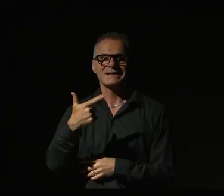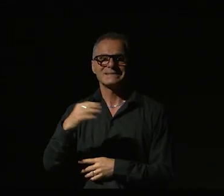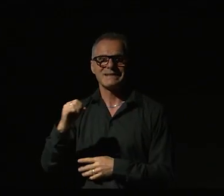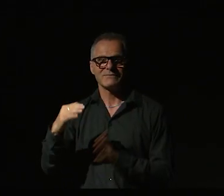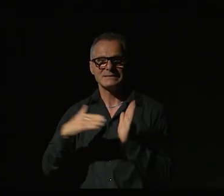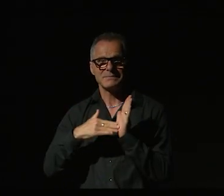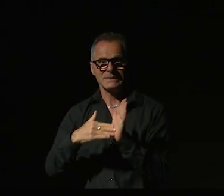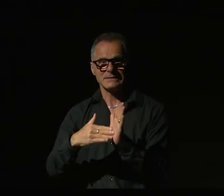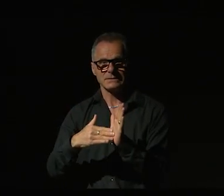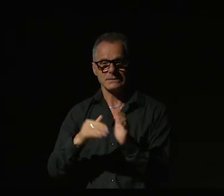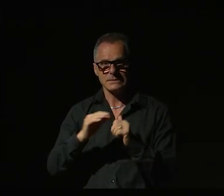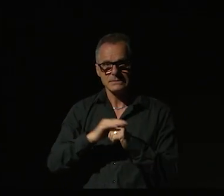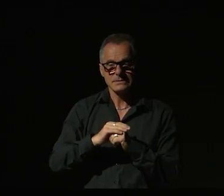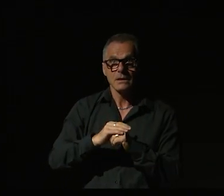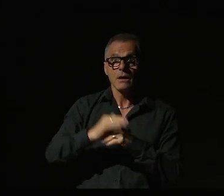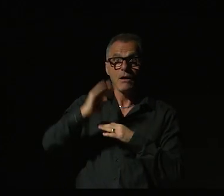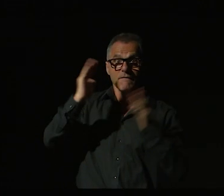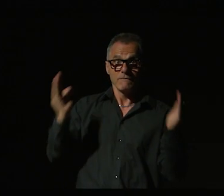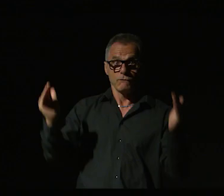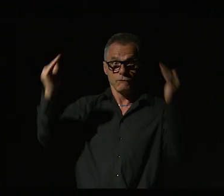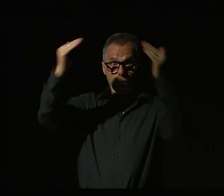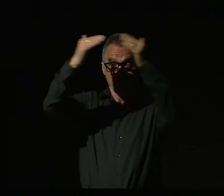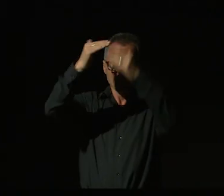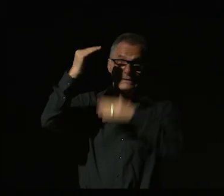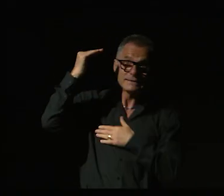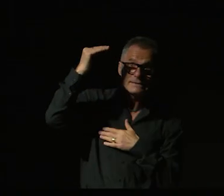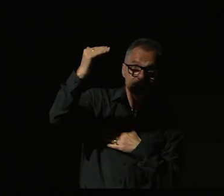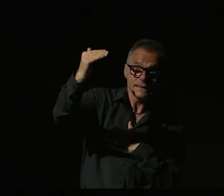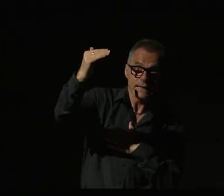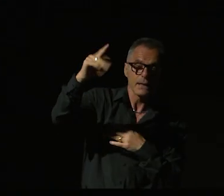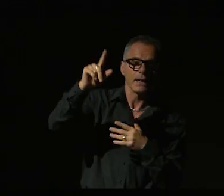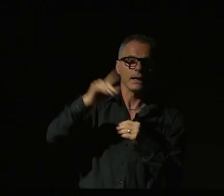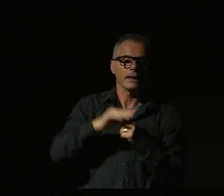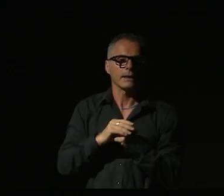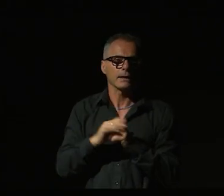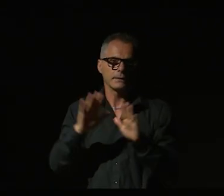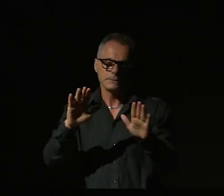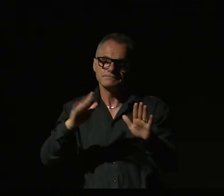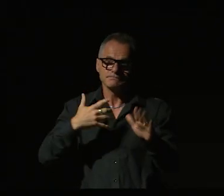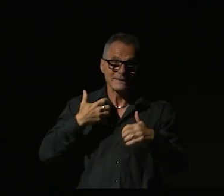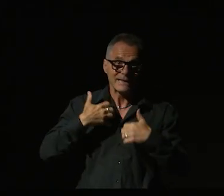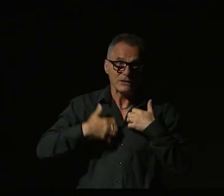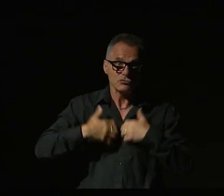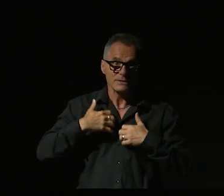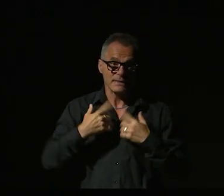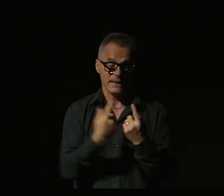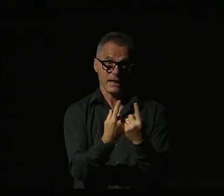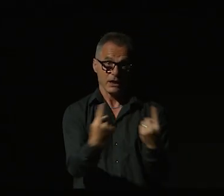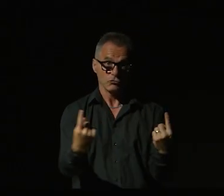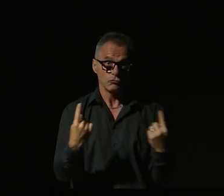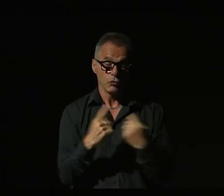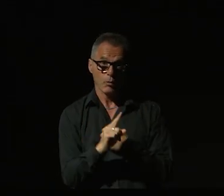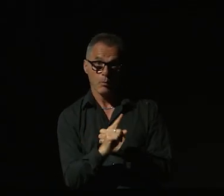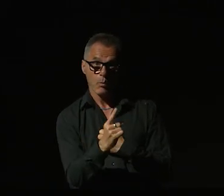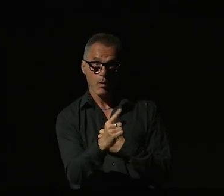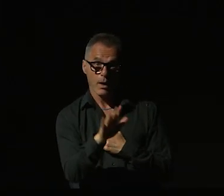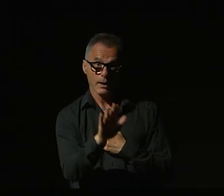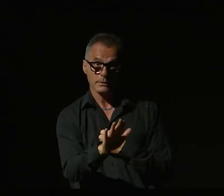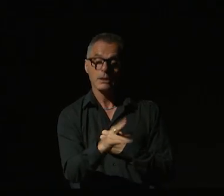with a vaulted ceiling in the piano nobile of the palace. And interestingly in Room 1, which is not 20 metres wide